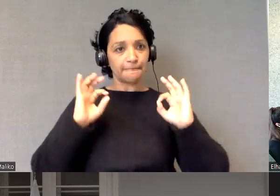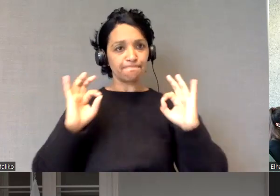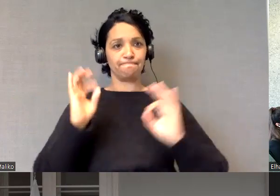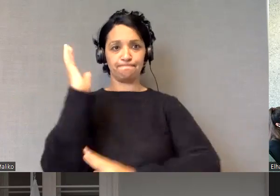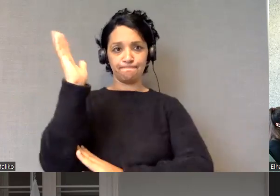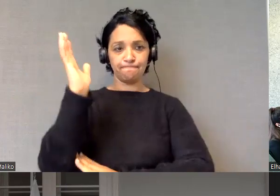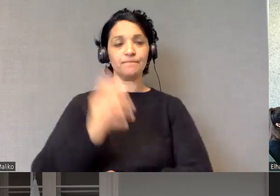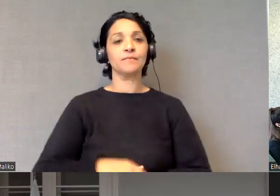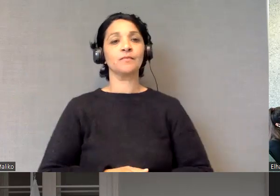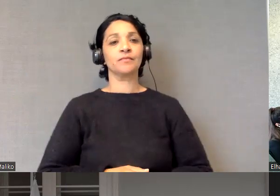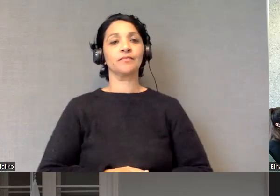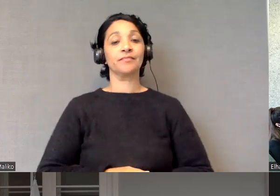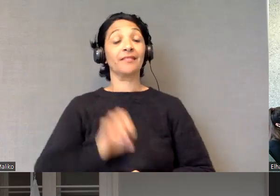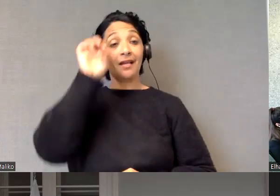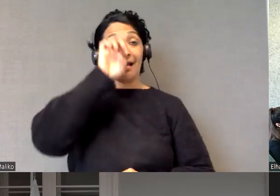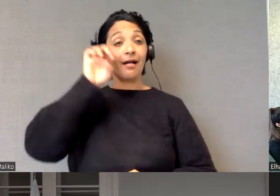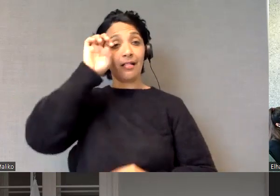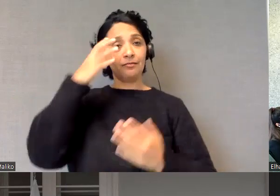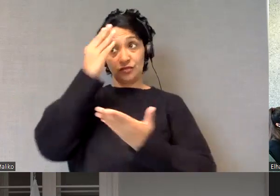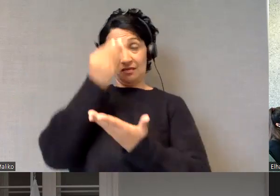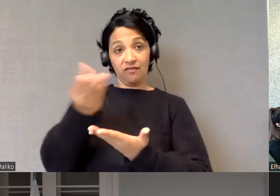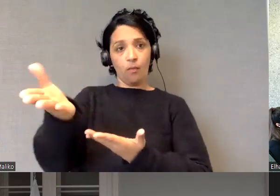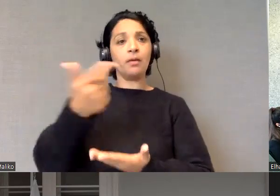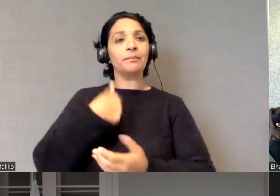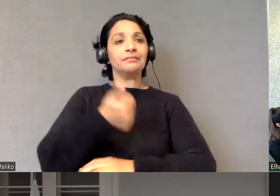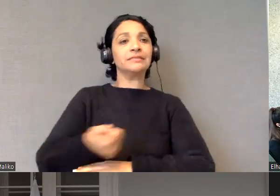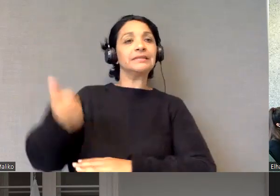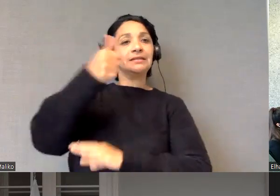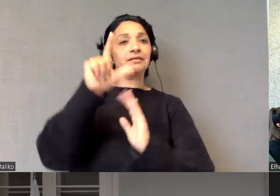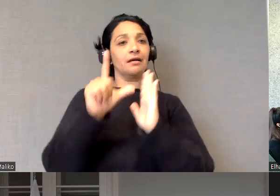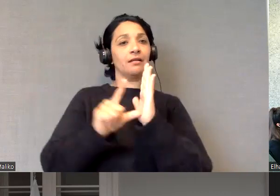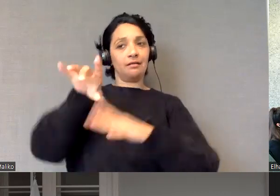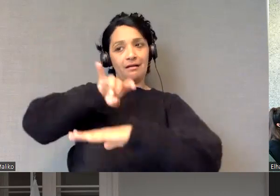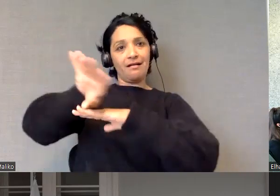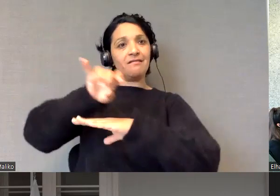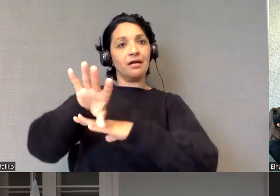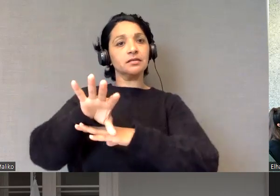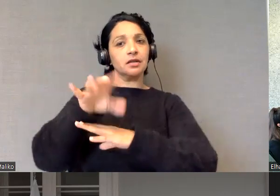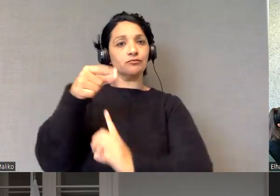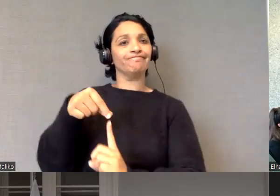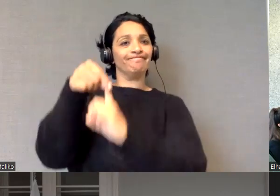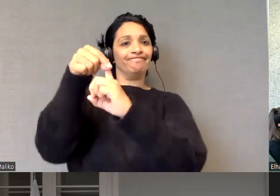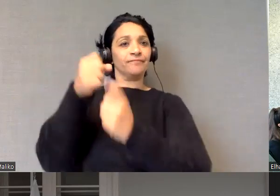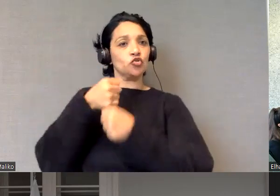As Elham said, I am senior legal advisor to the U.N. Special Rapporteur and the goal what